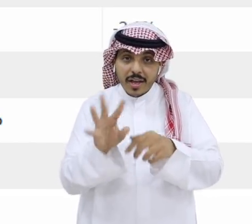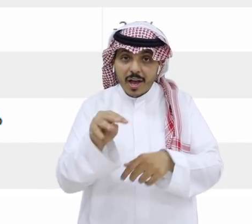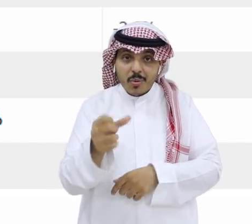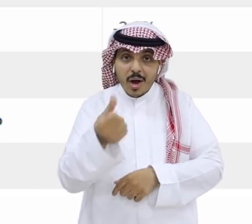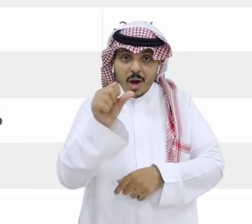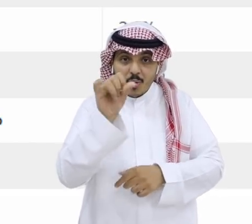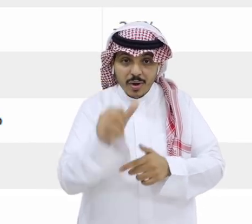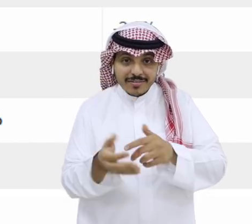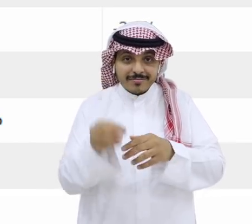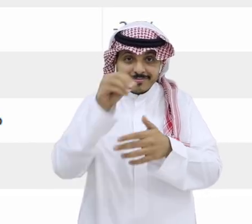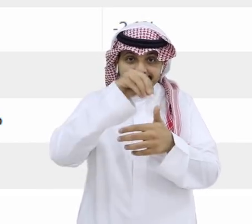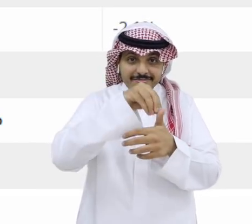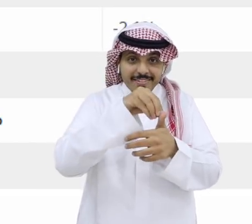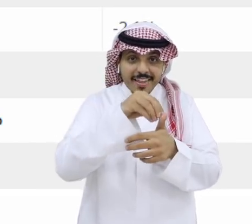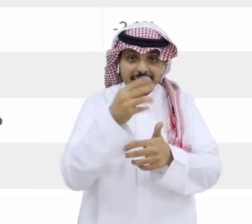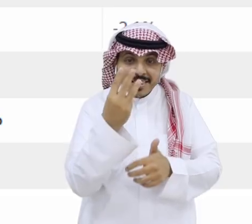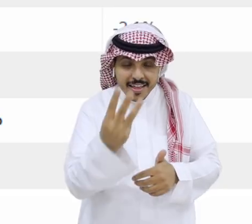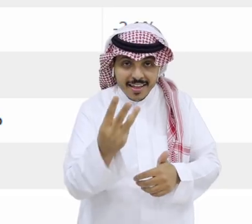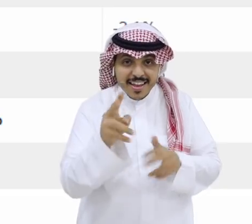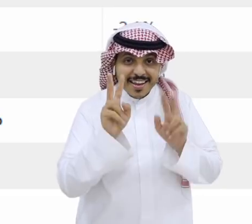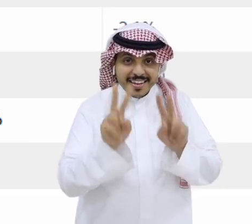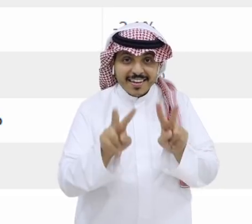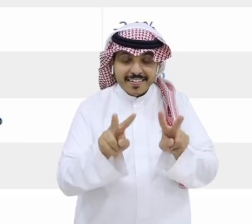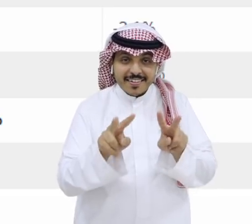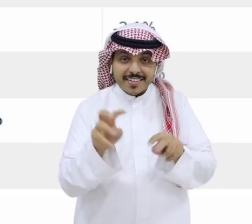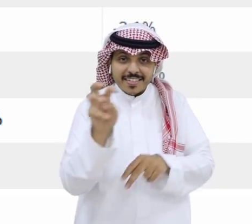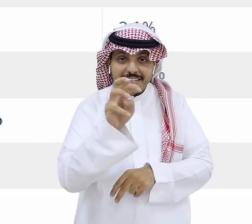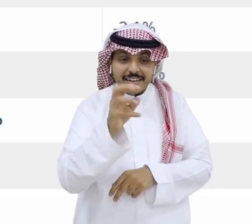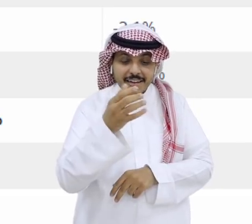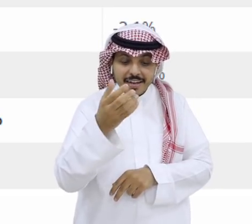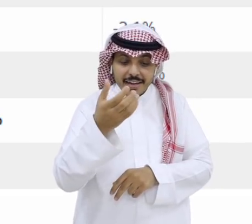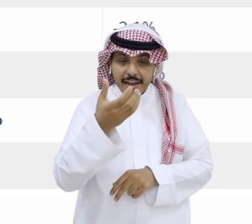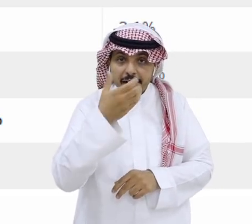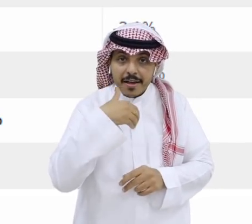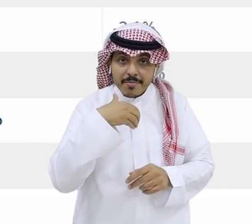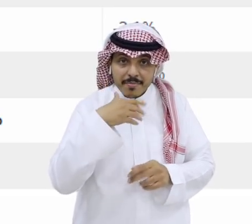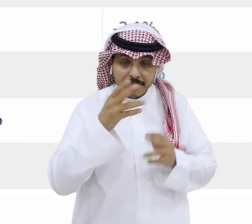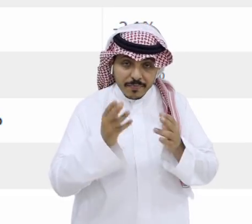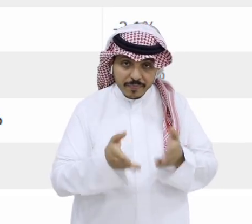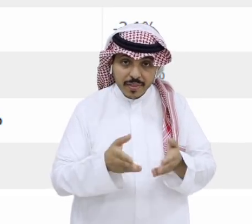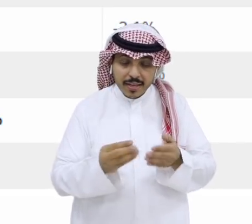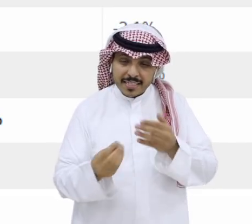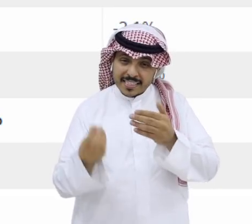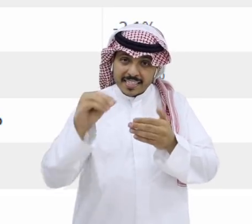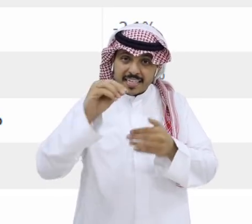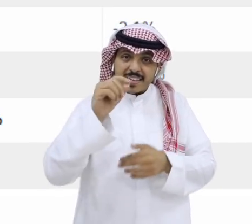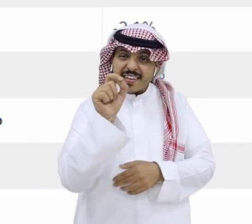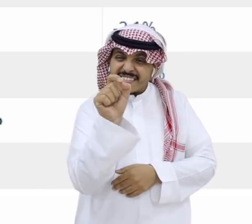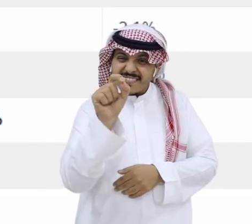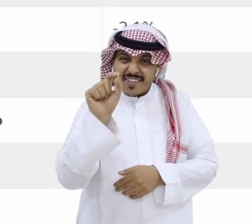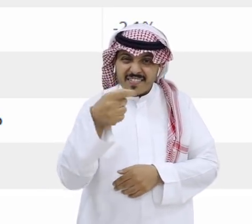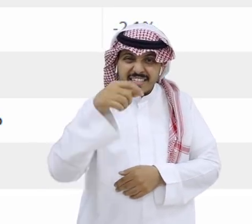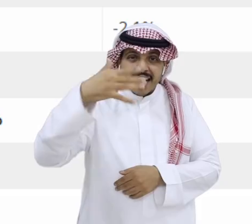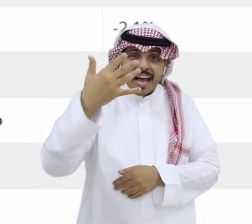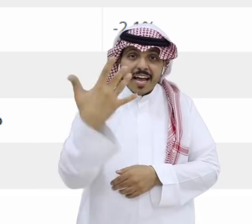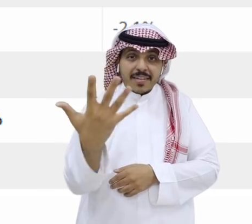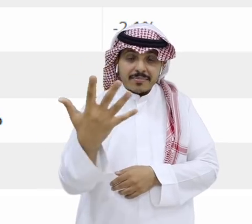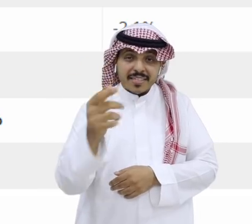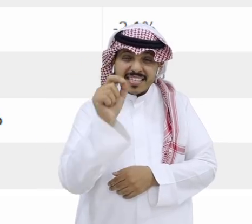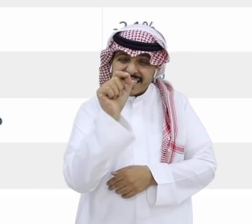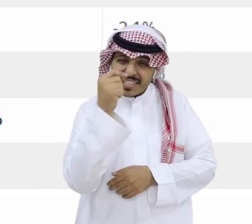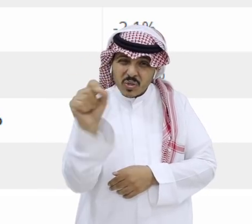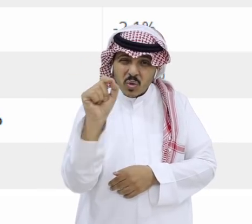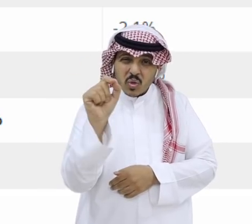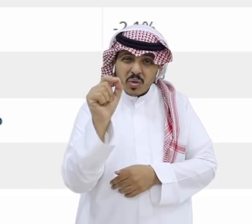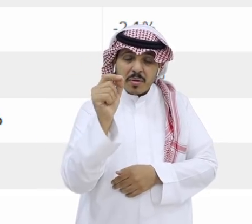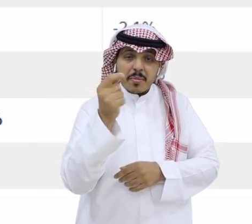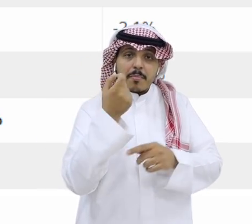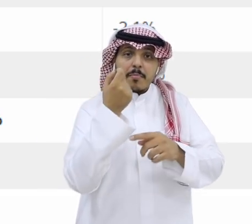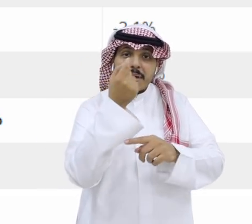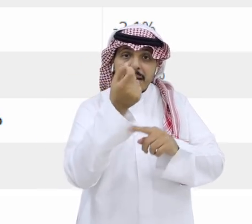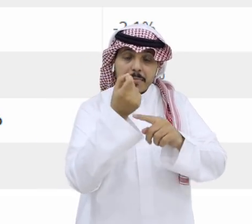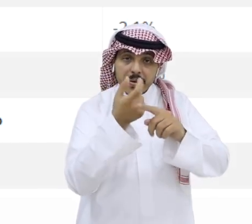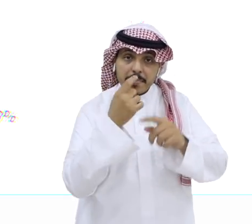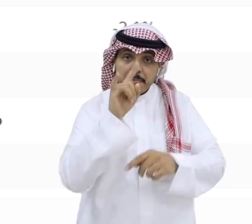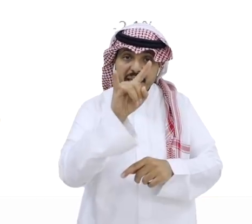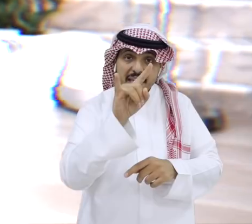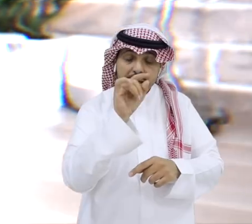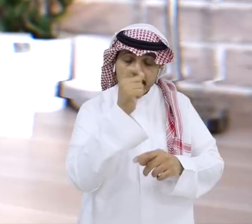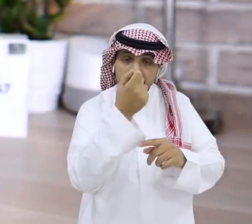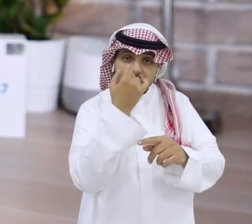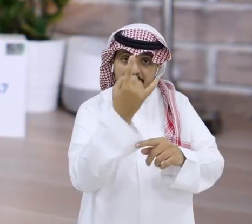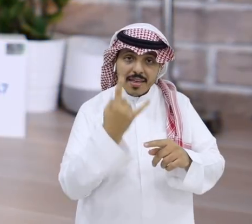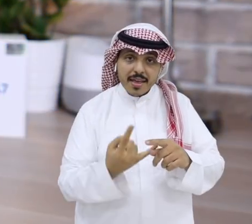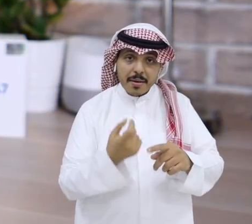Apple, in the third place, have a change of 0.5%